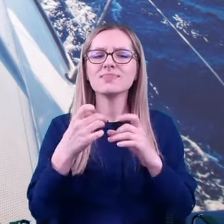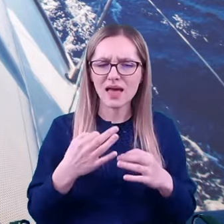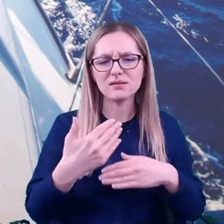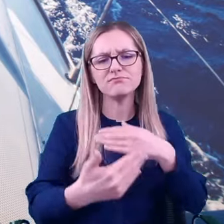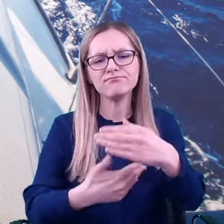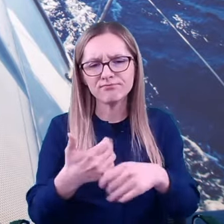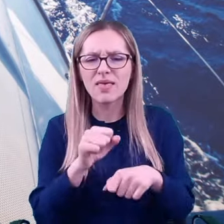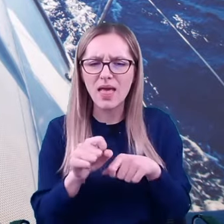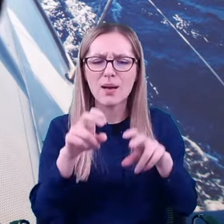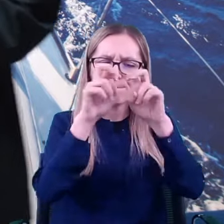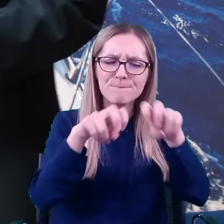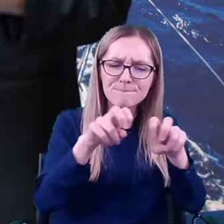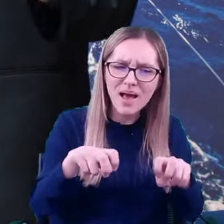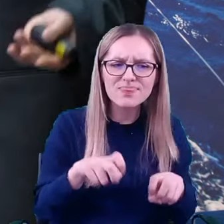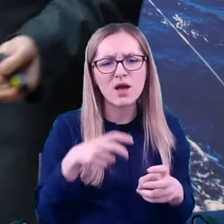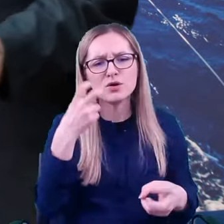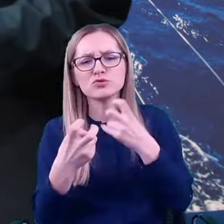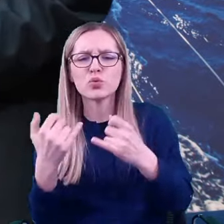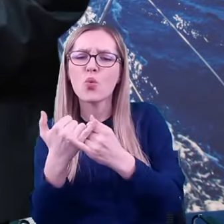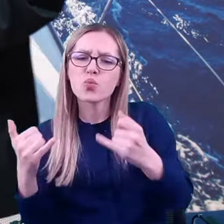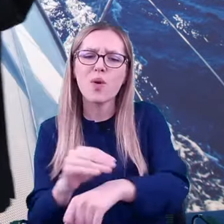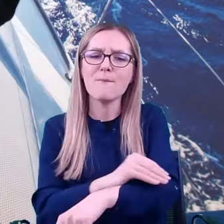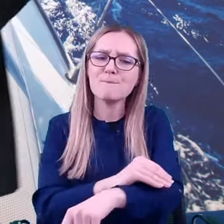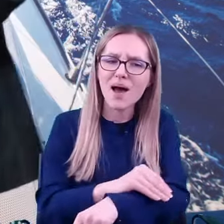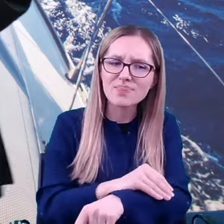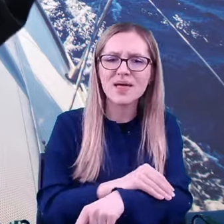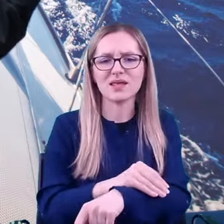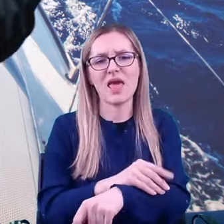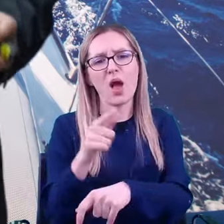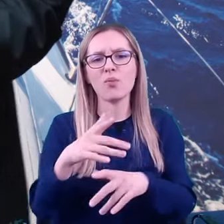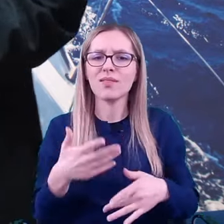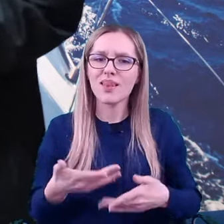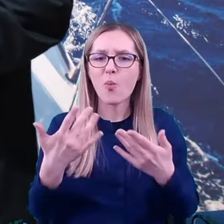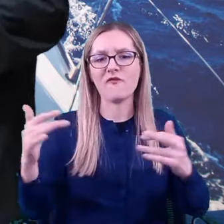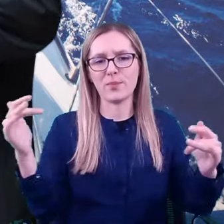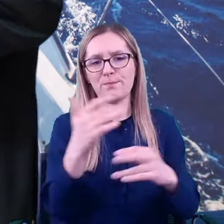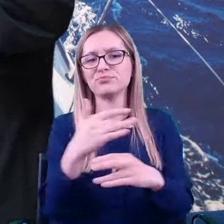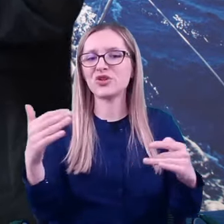on other materials that can conduct either protons or other types of ions.